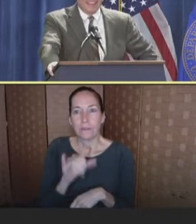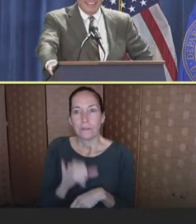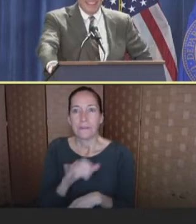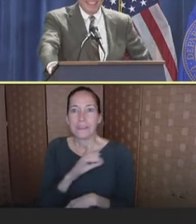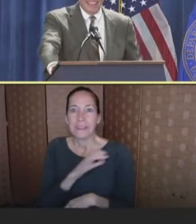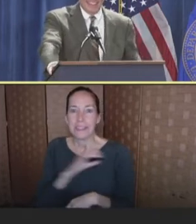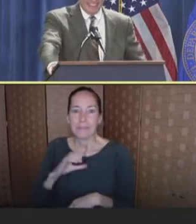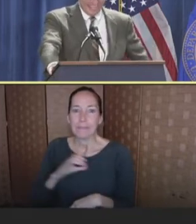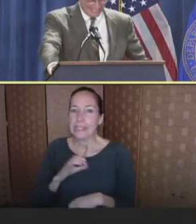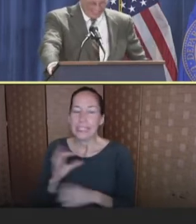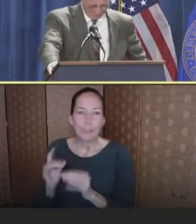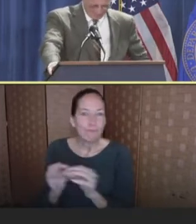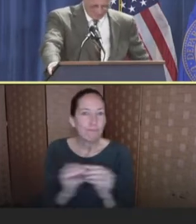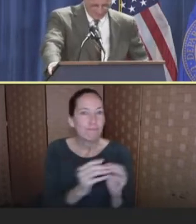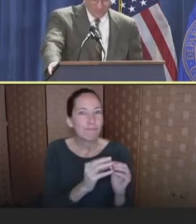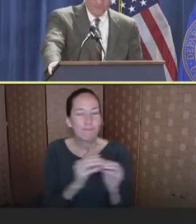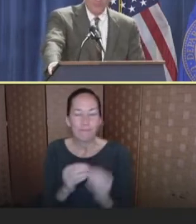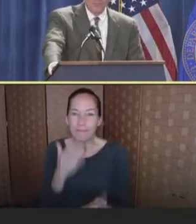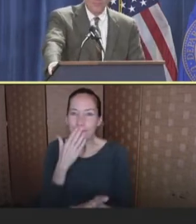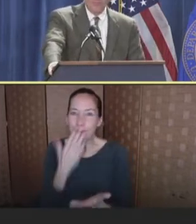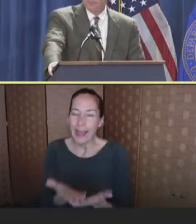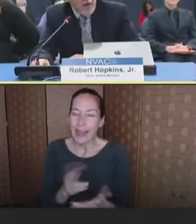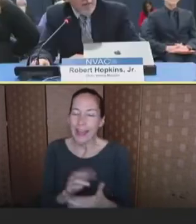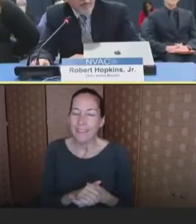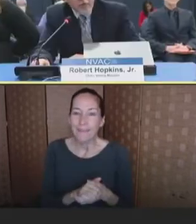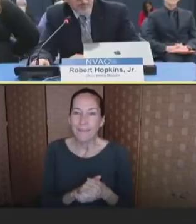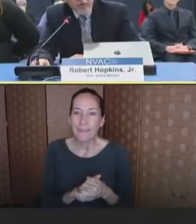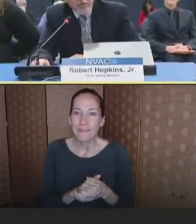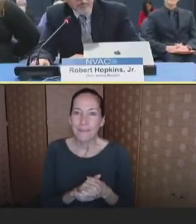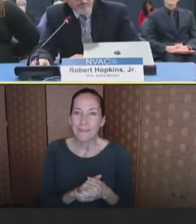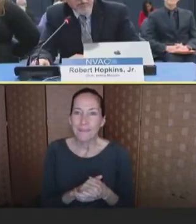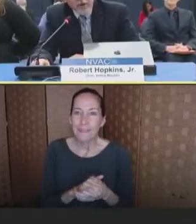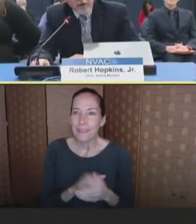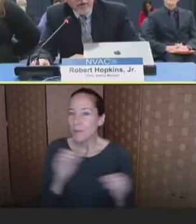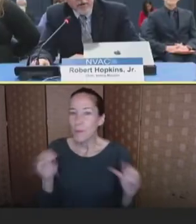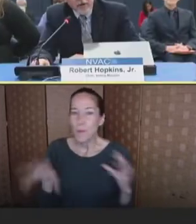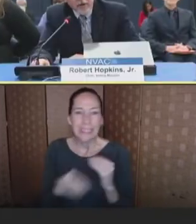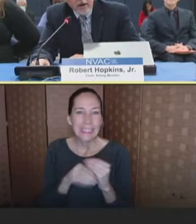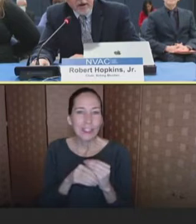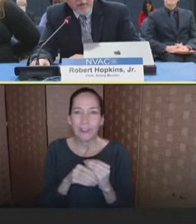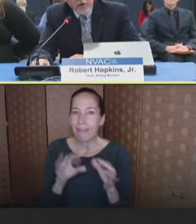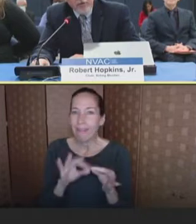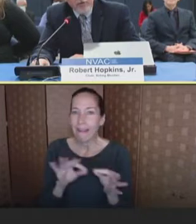Robert Hopkins: If there are no additional comments or questions, can I get a motion